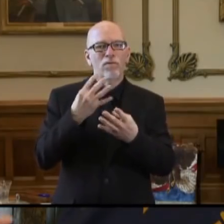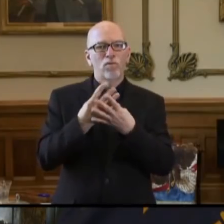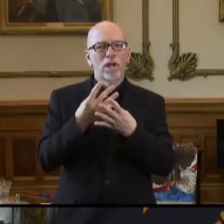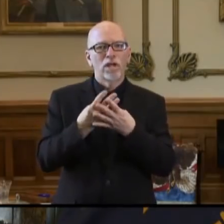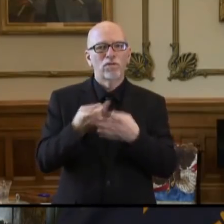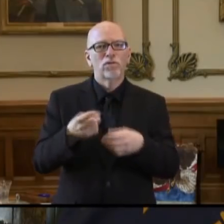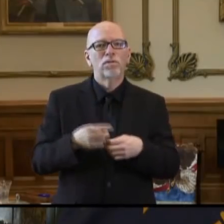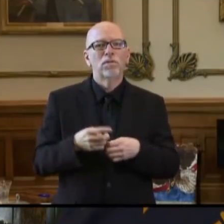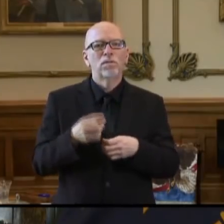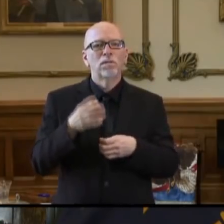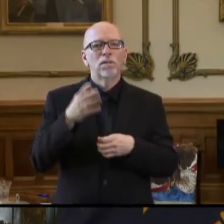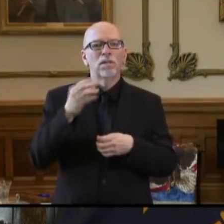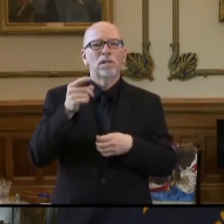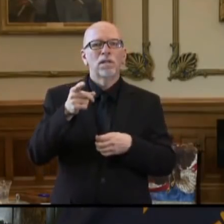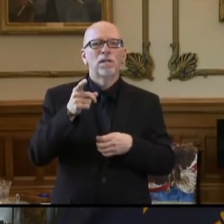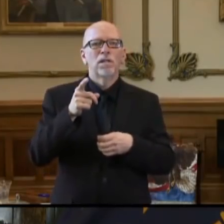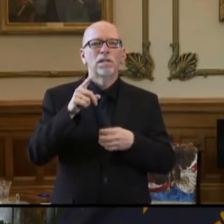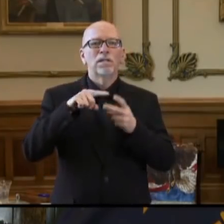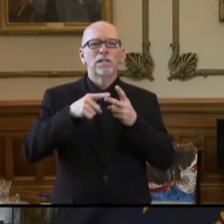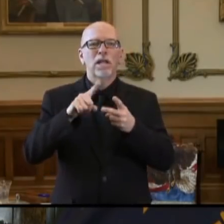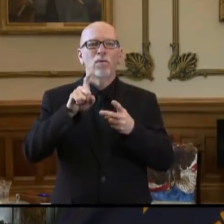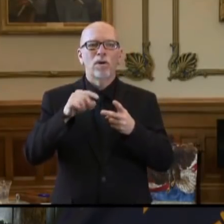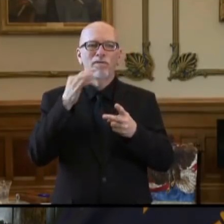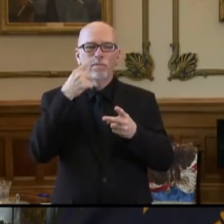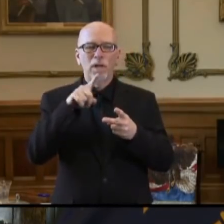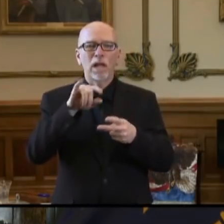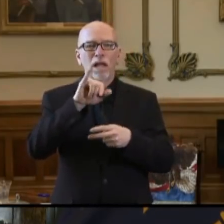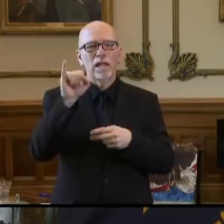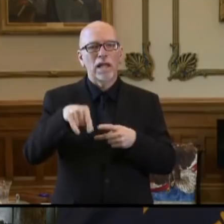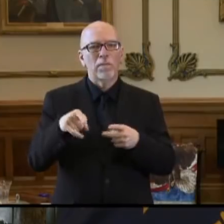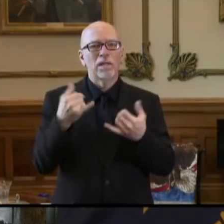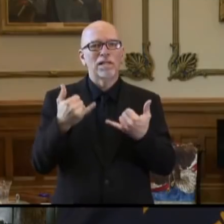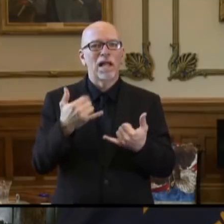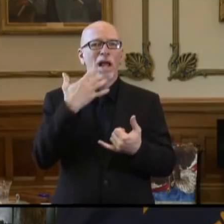COMPLETELY PROCESSED BUT TO FREE UP SPACE INSIDE OF THE INDIANA DEPARTMENT OF